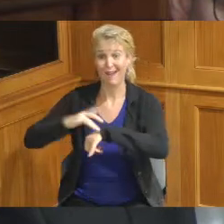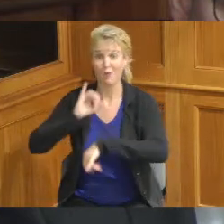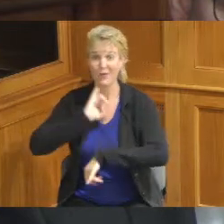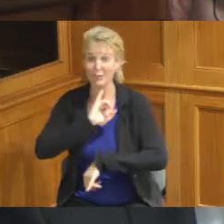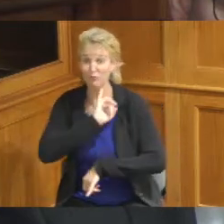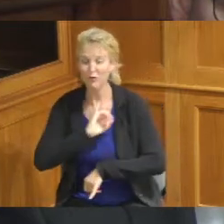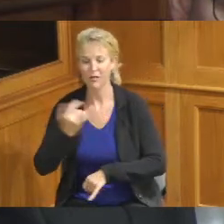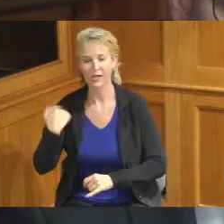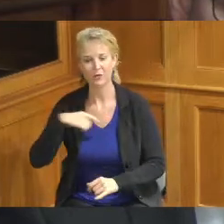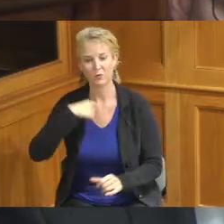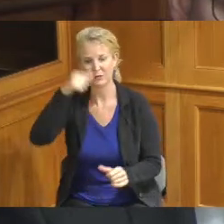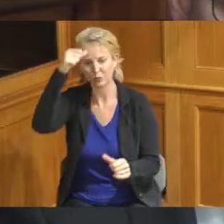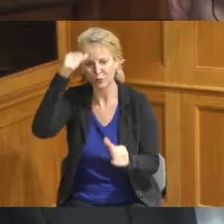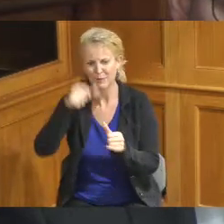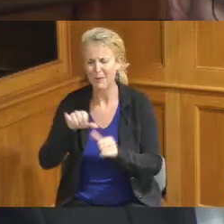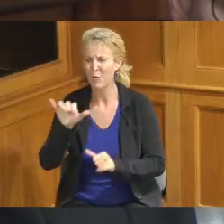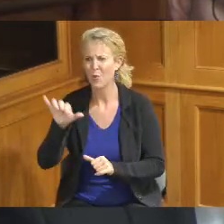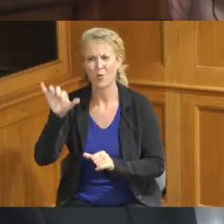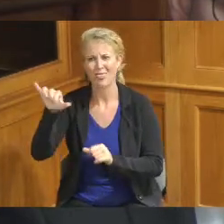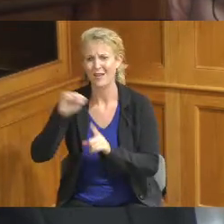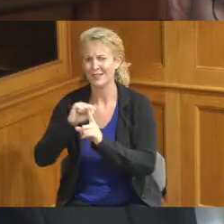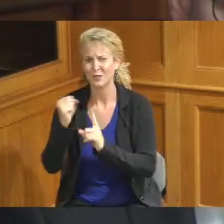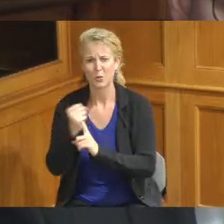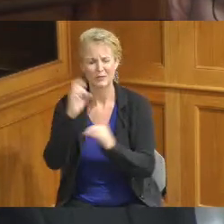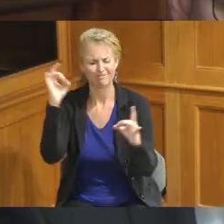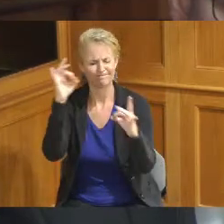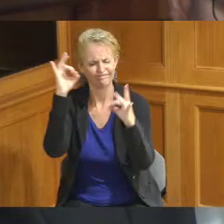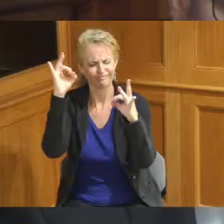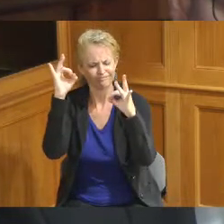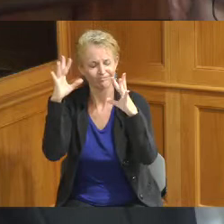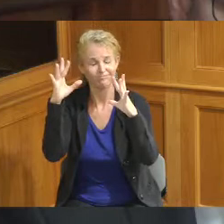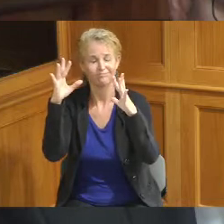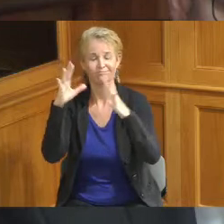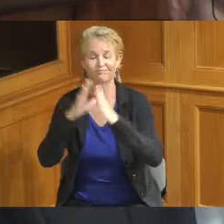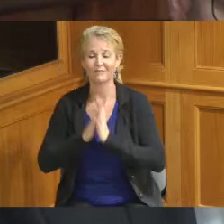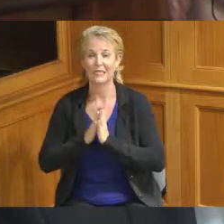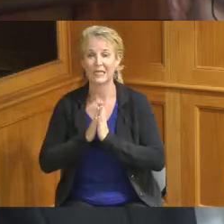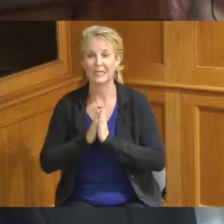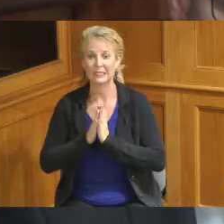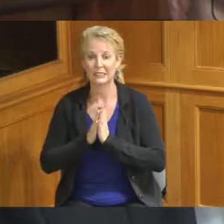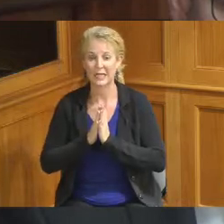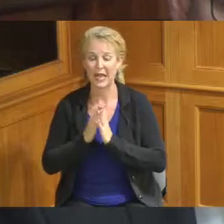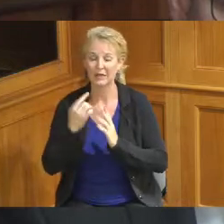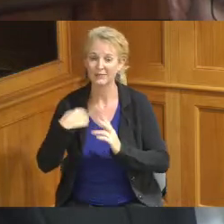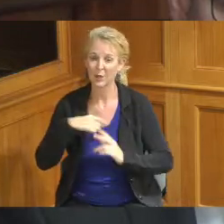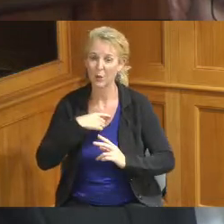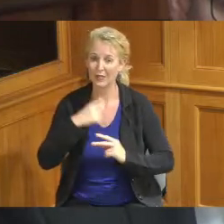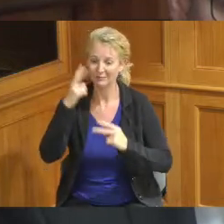about how desperate the situation is over there and then we also memorialized and honored those